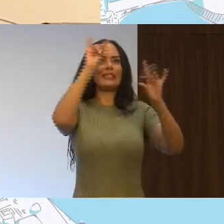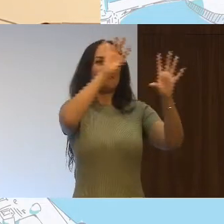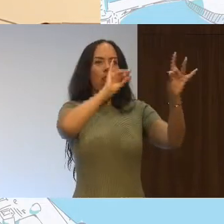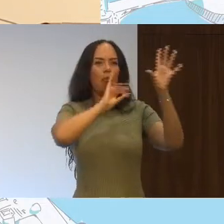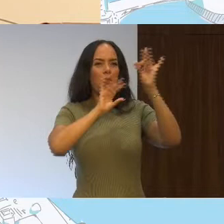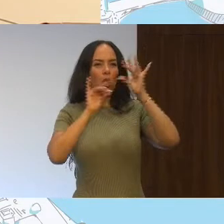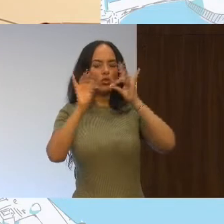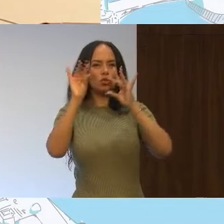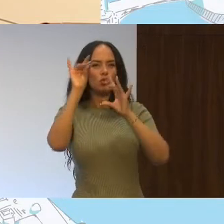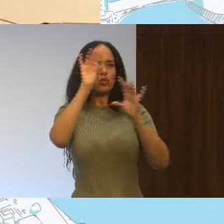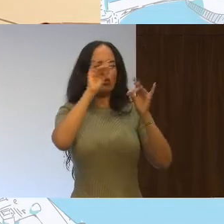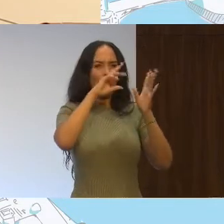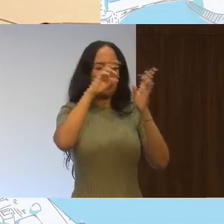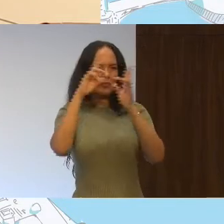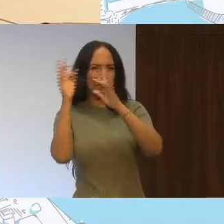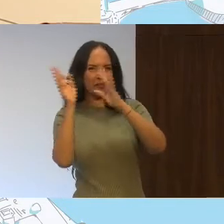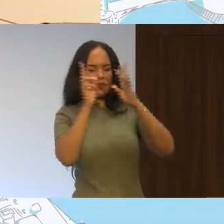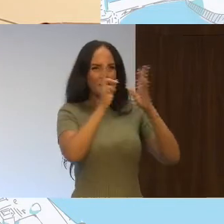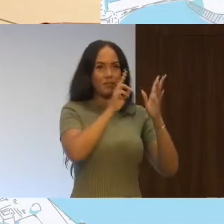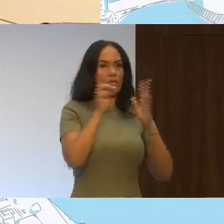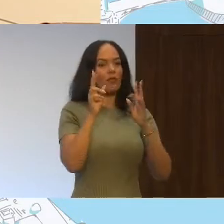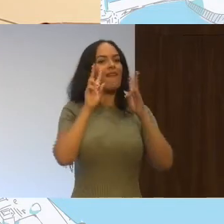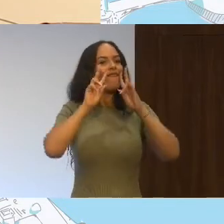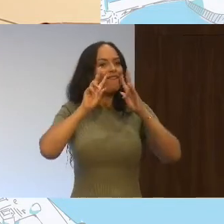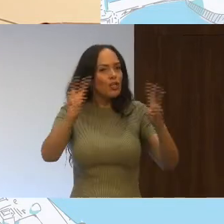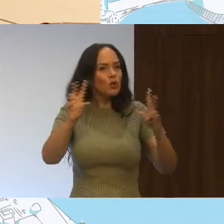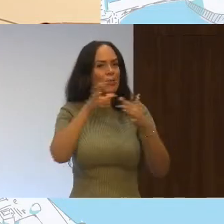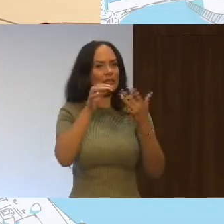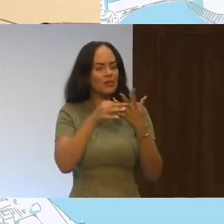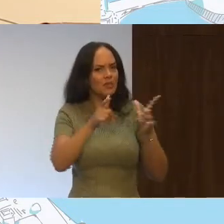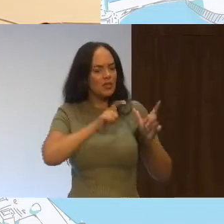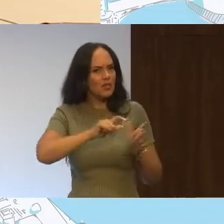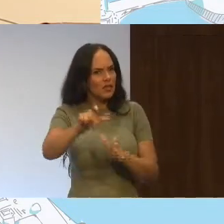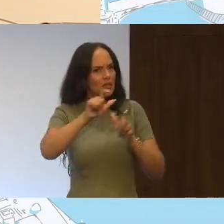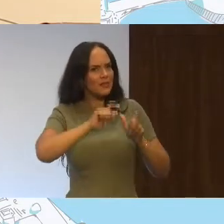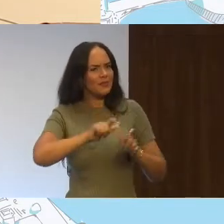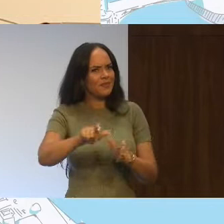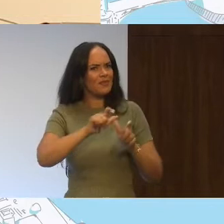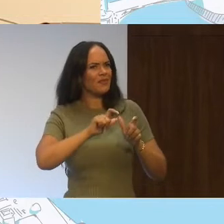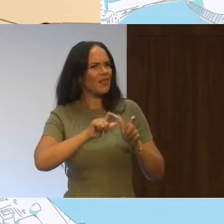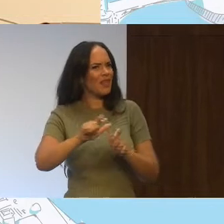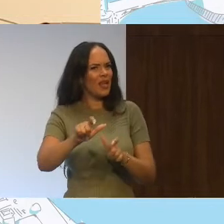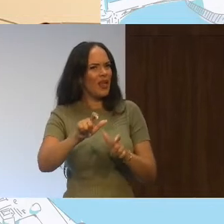And if this visual symptoms, though, are persistent and they and they are not really connected to headaches,